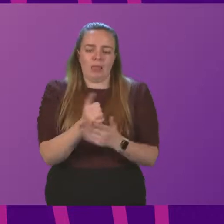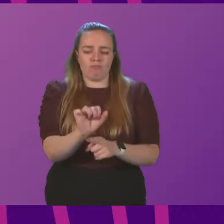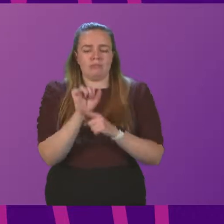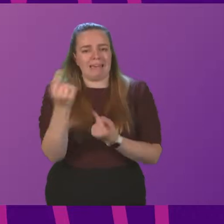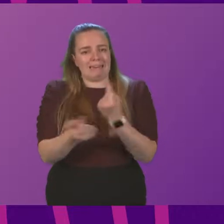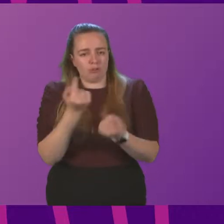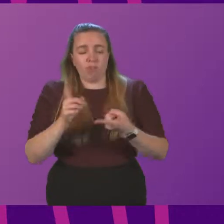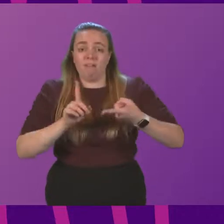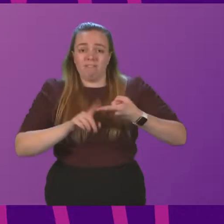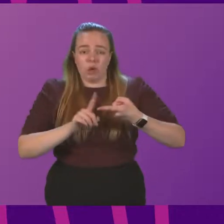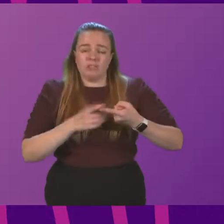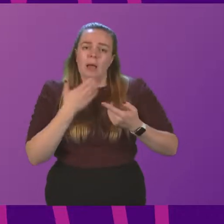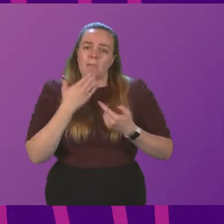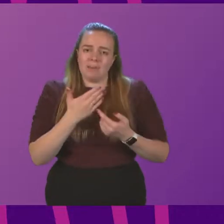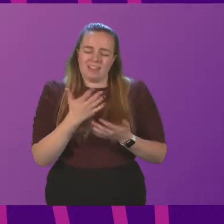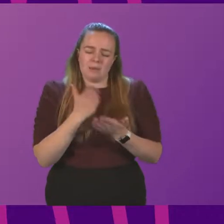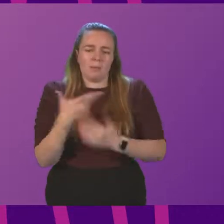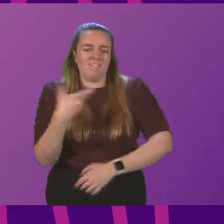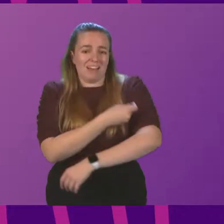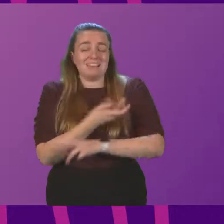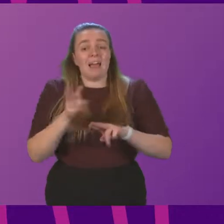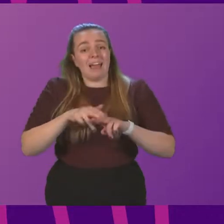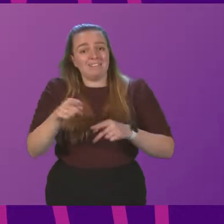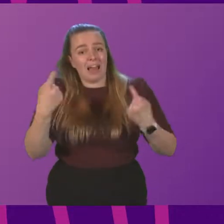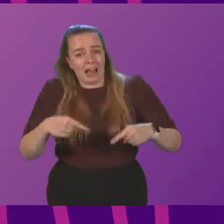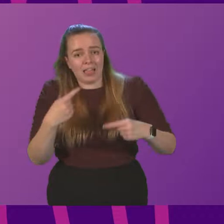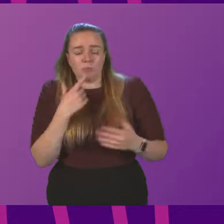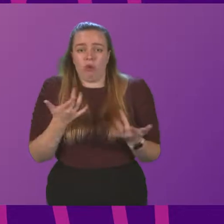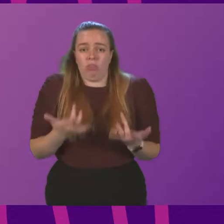First, please get vaccinated if you are eligible and have not yet done so, which includes going for